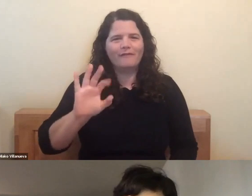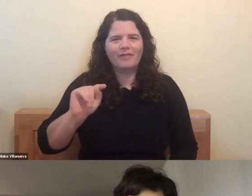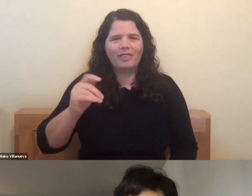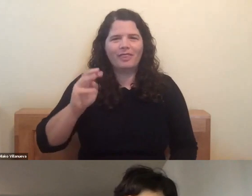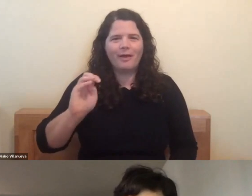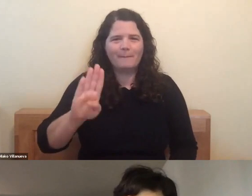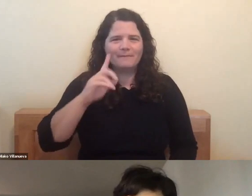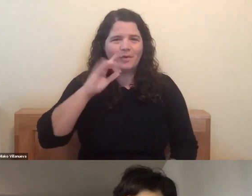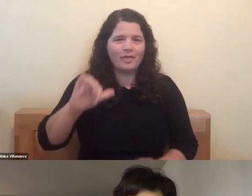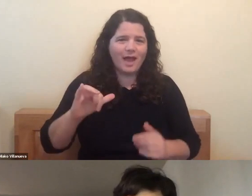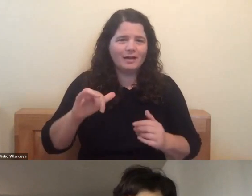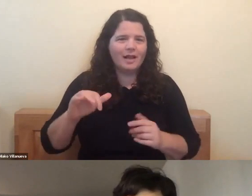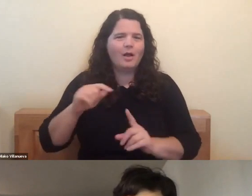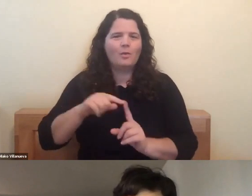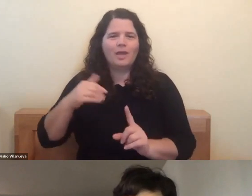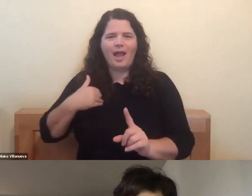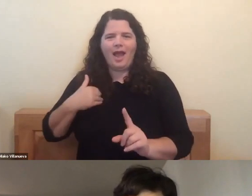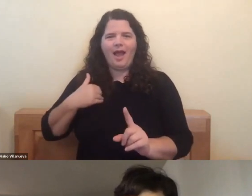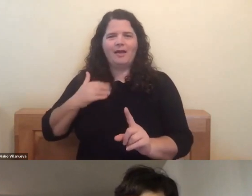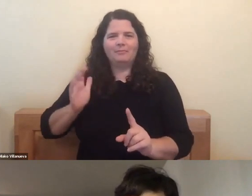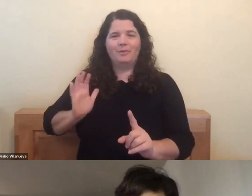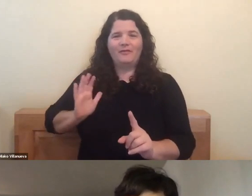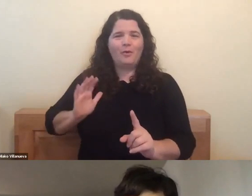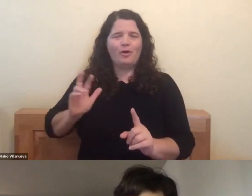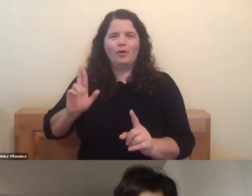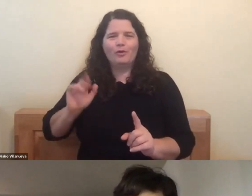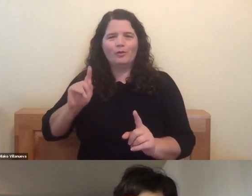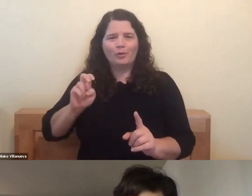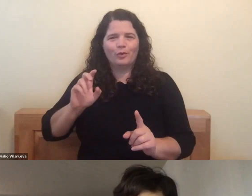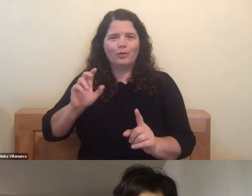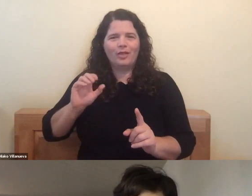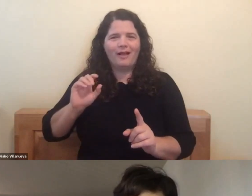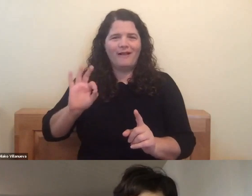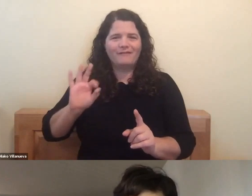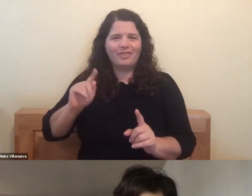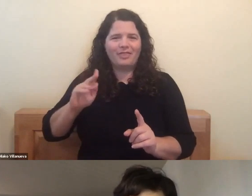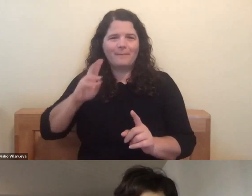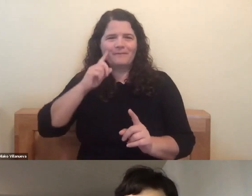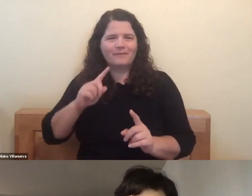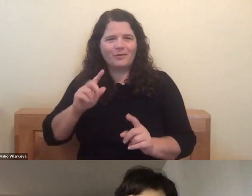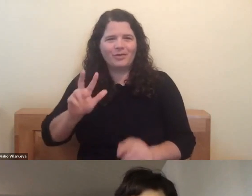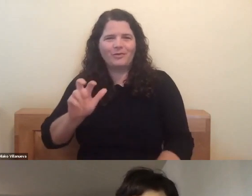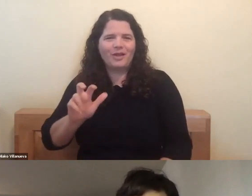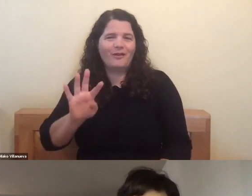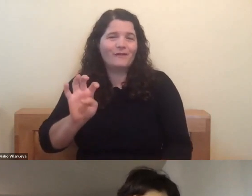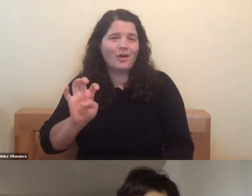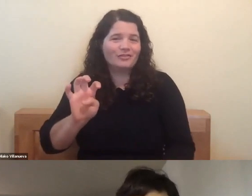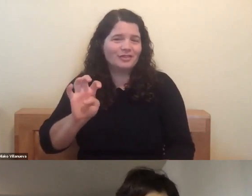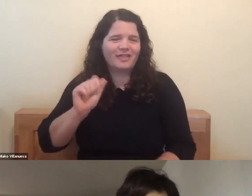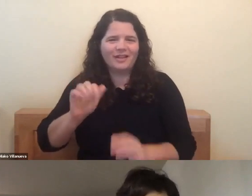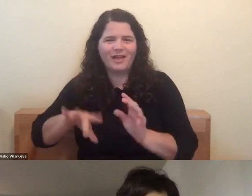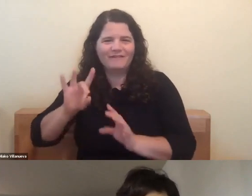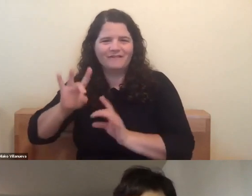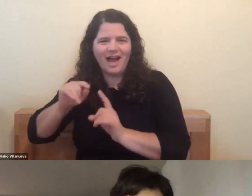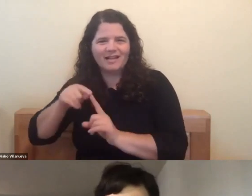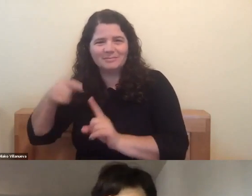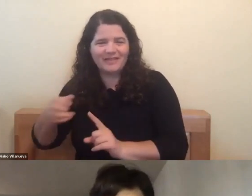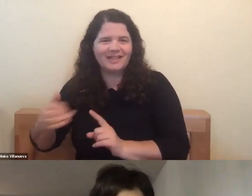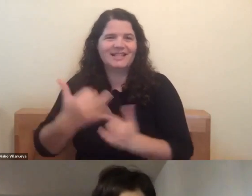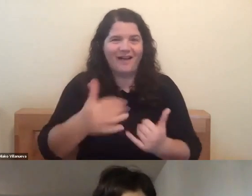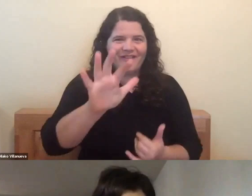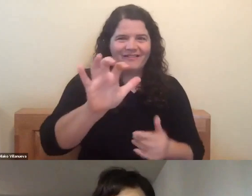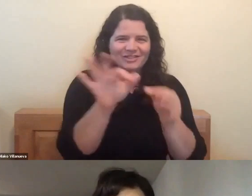And I think it's about 300 or 400 words. Then you can find Zeeps law. That's another landmark. (Chuckles). Thanks